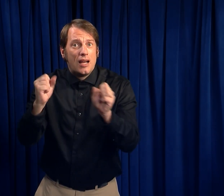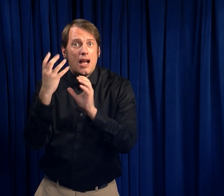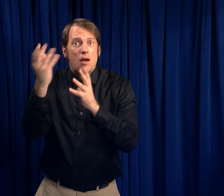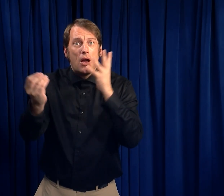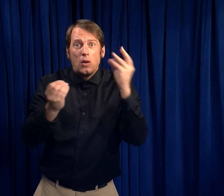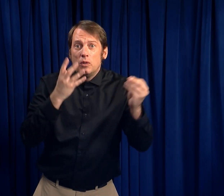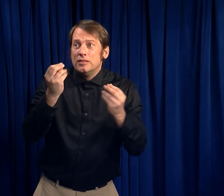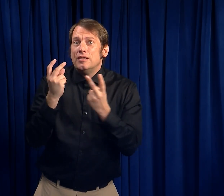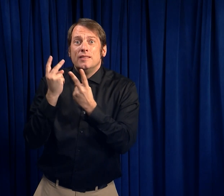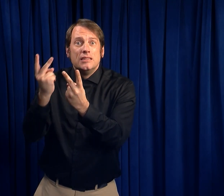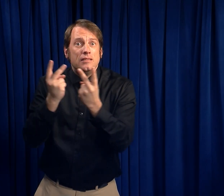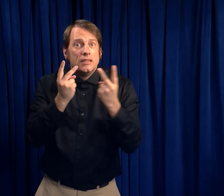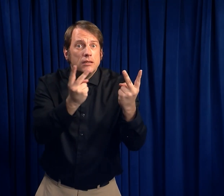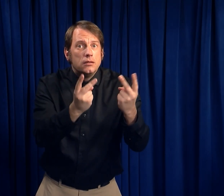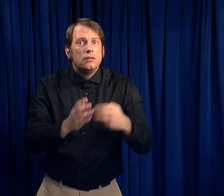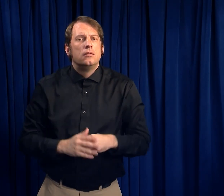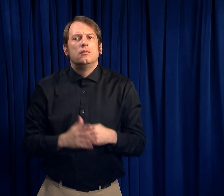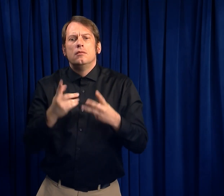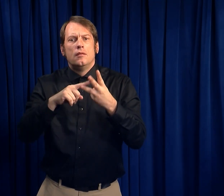Planning Safer Outings and Visits,